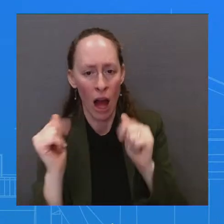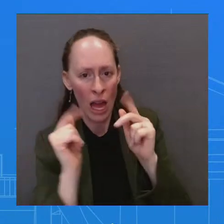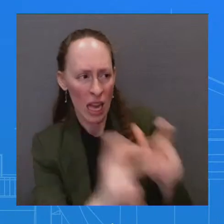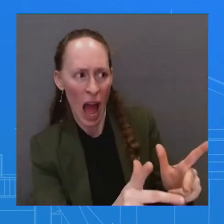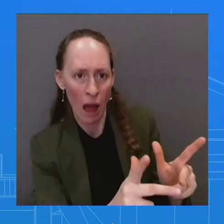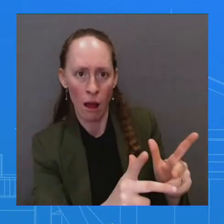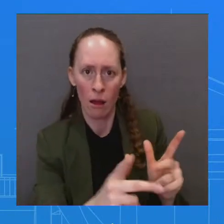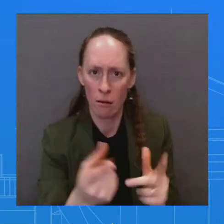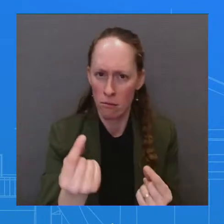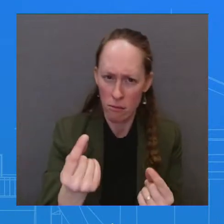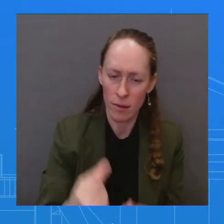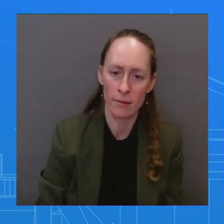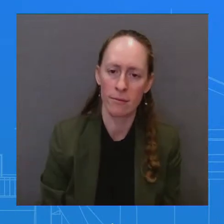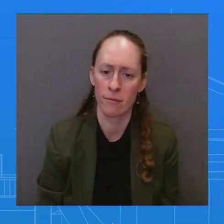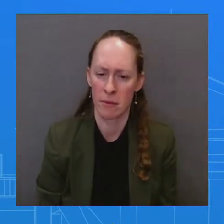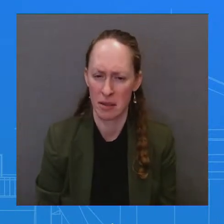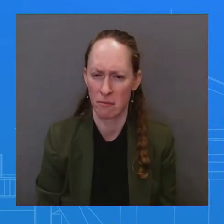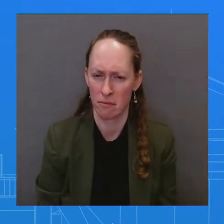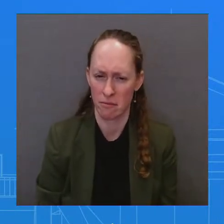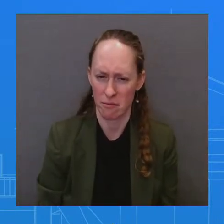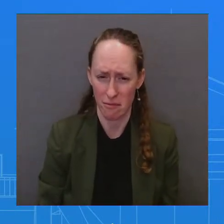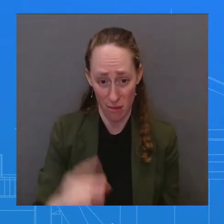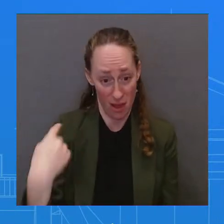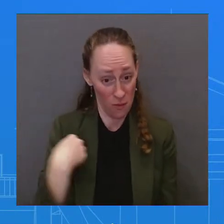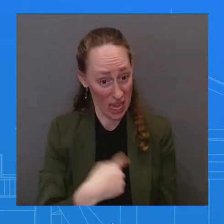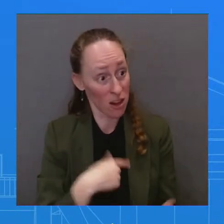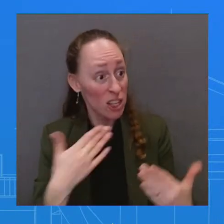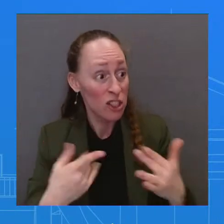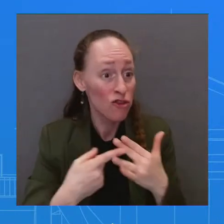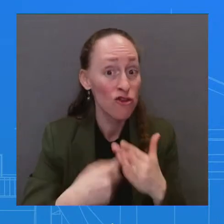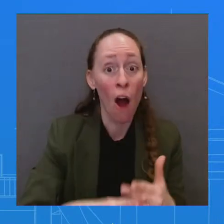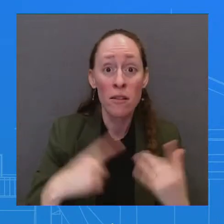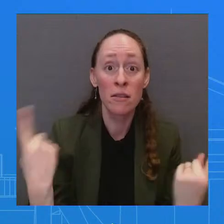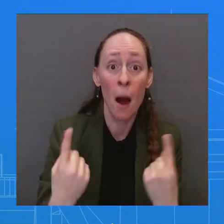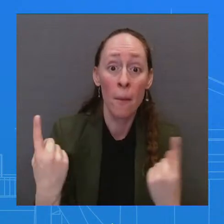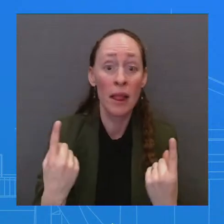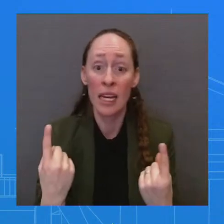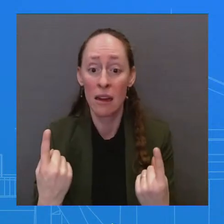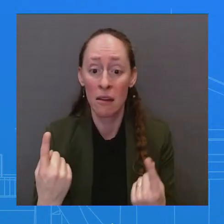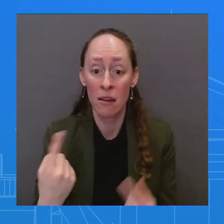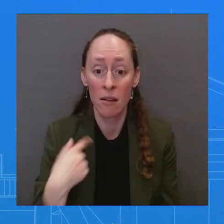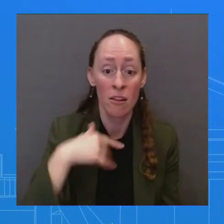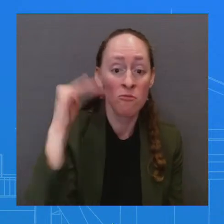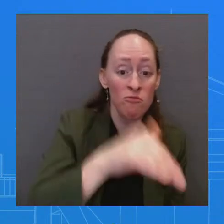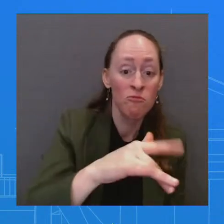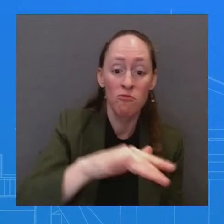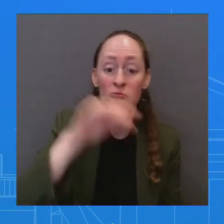We've -- we've responded forcefully against the threats to our forces in Iraq and Syria